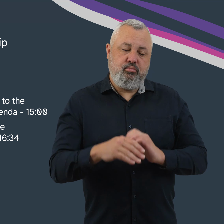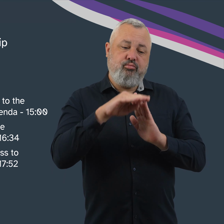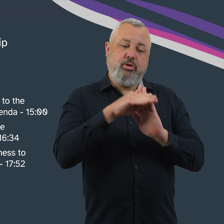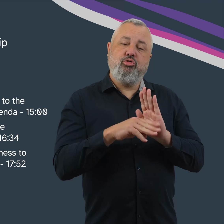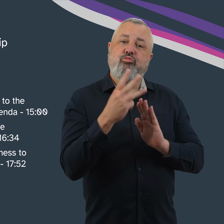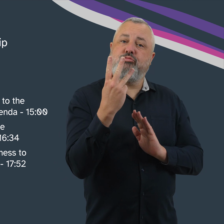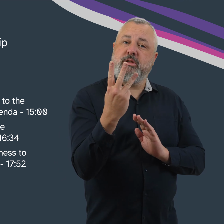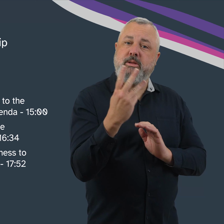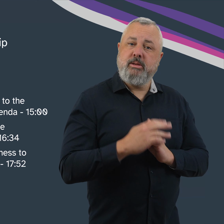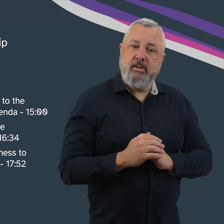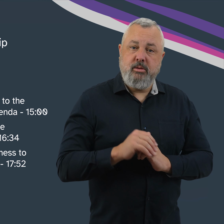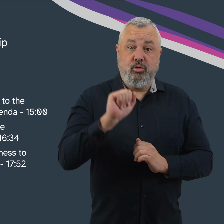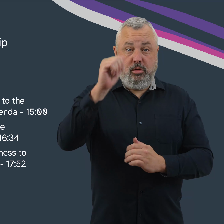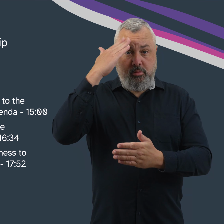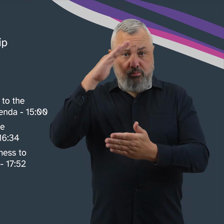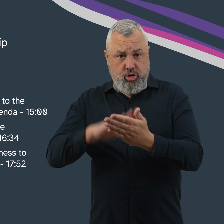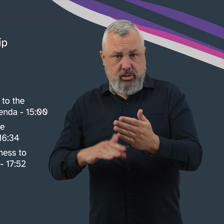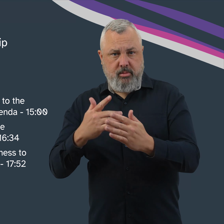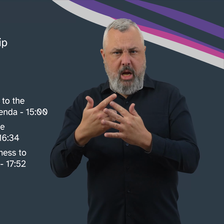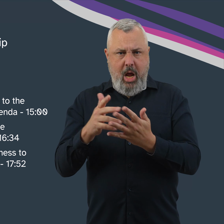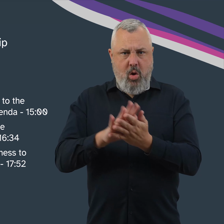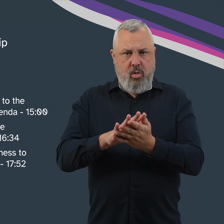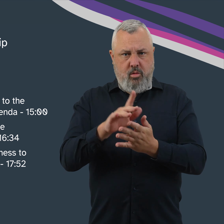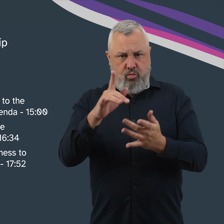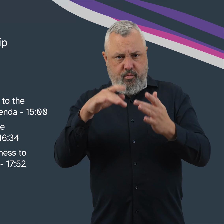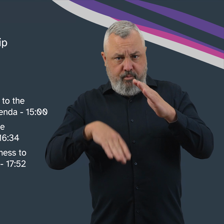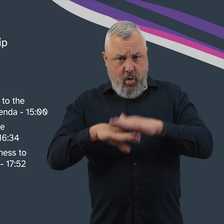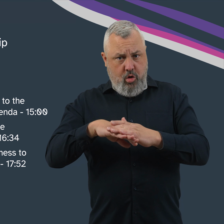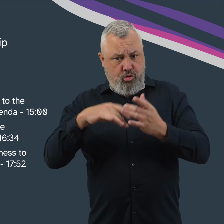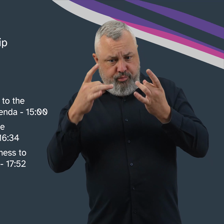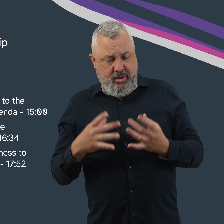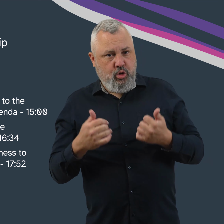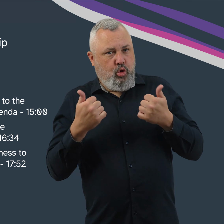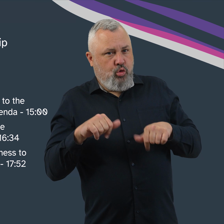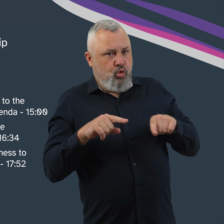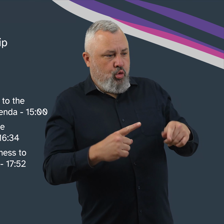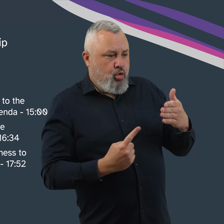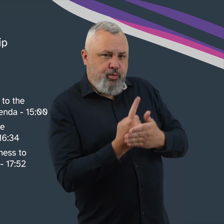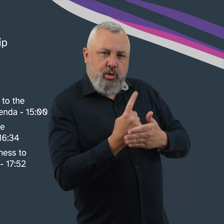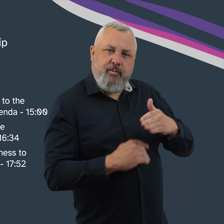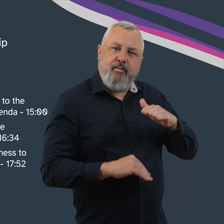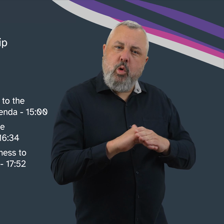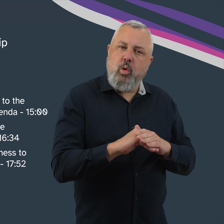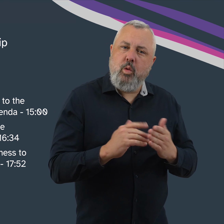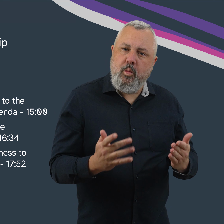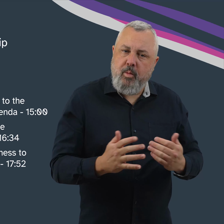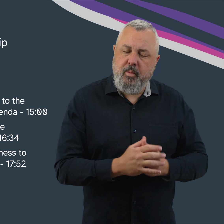Criterion 3 - Experience and readiness to make the most of this opportunity